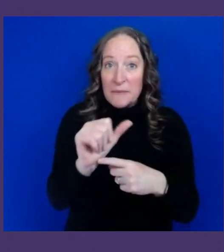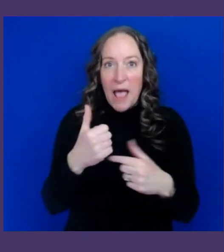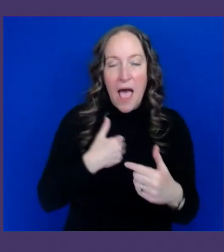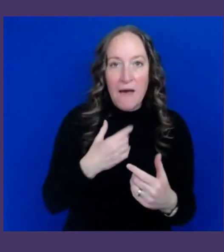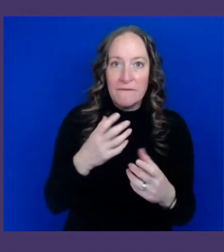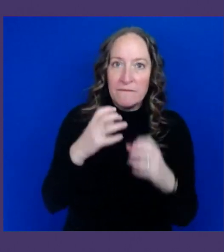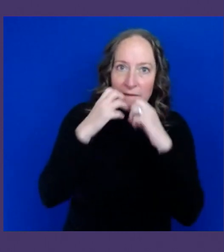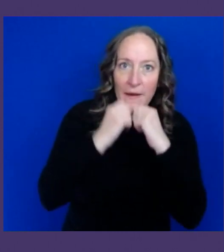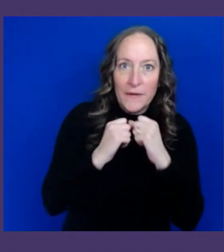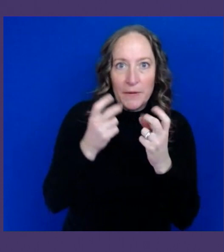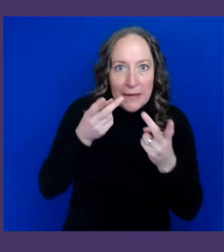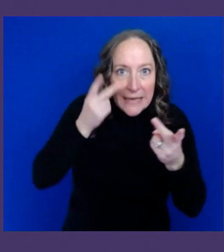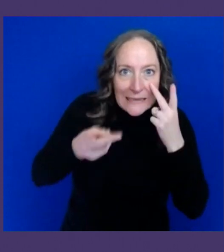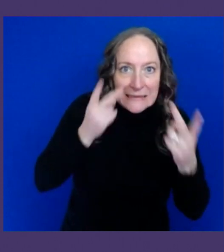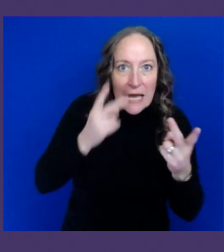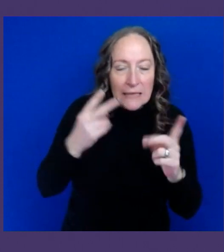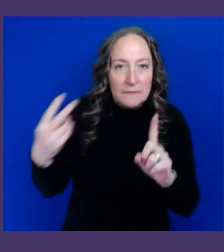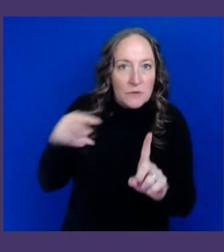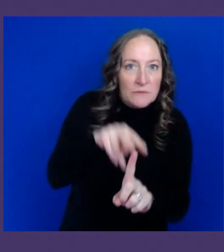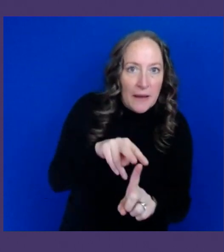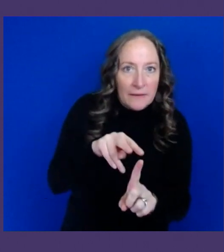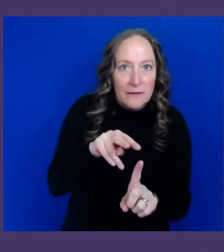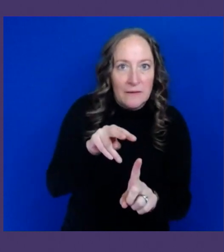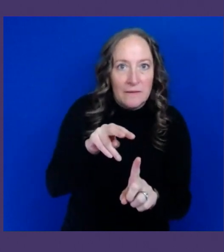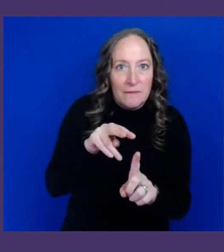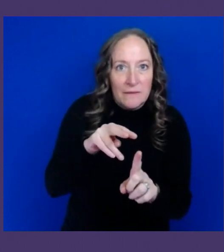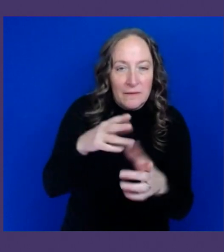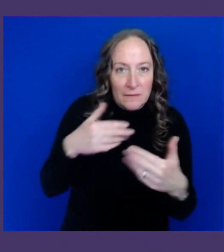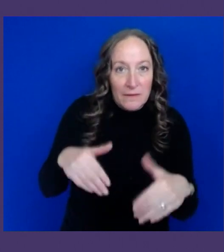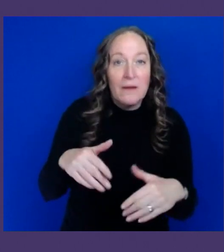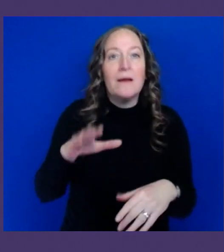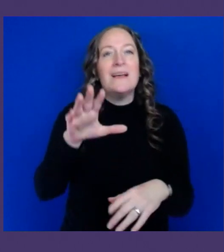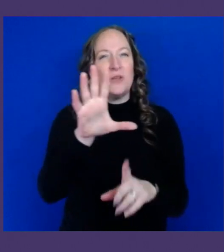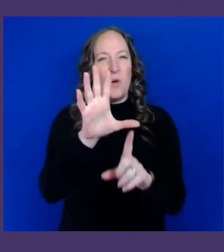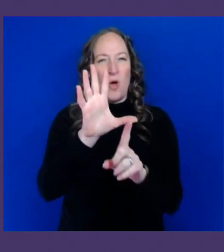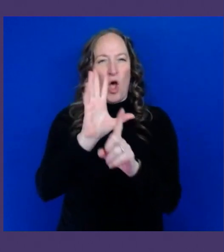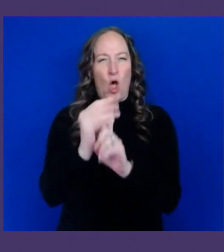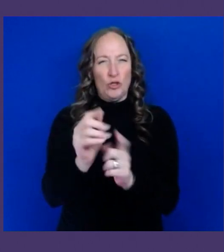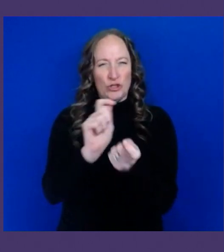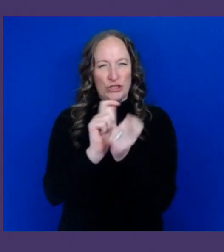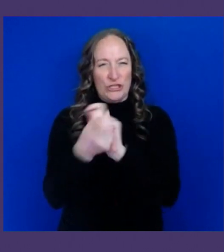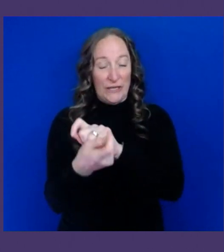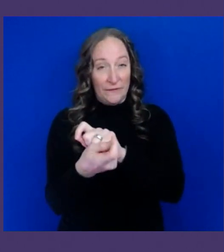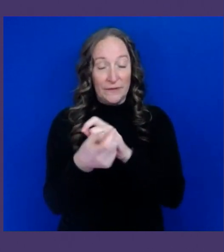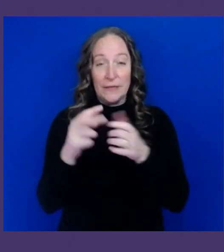When I say culture shift, a culture shift means going beyond compliance,